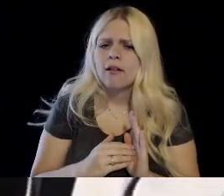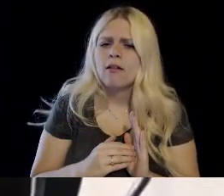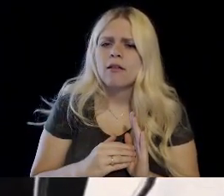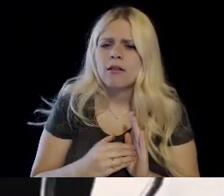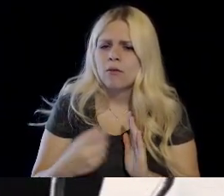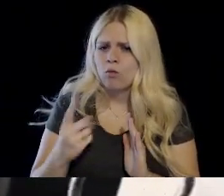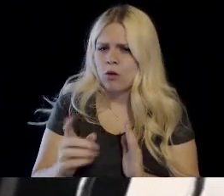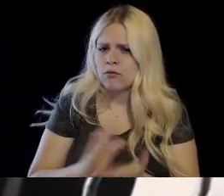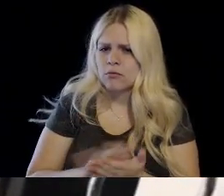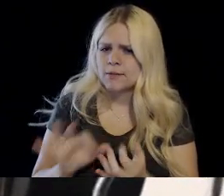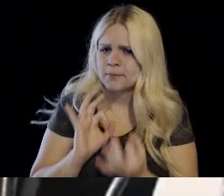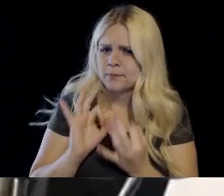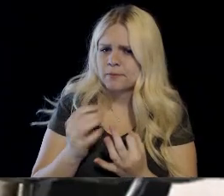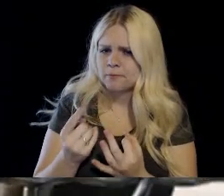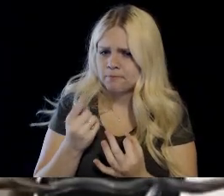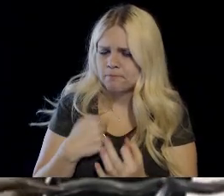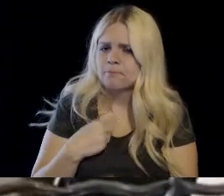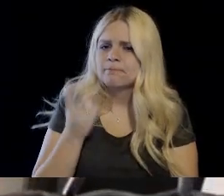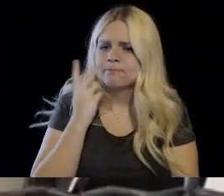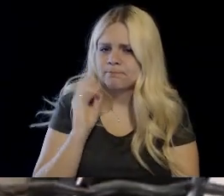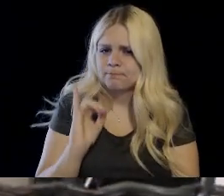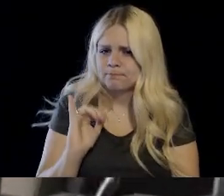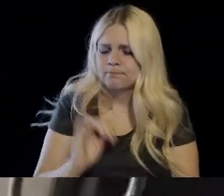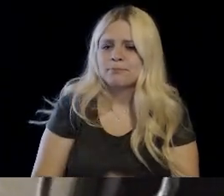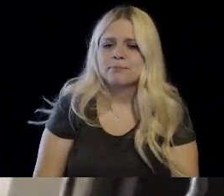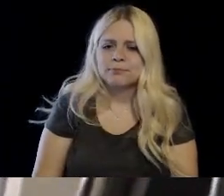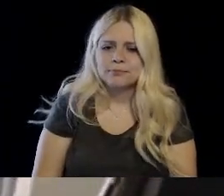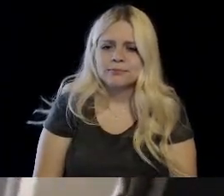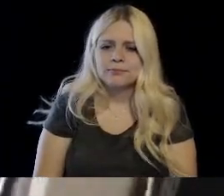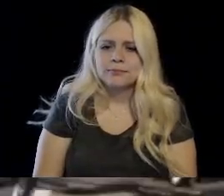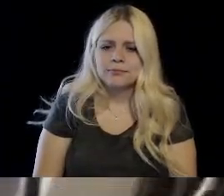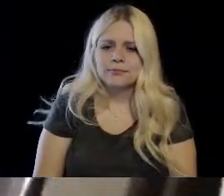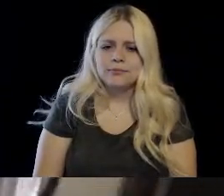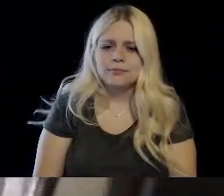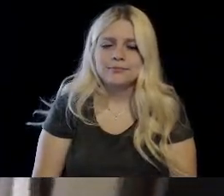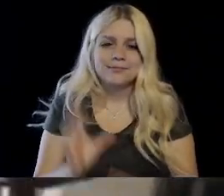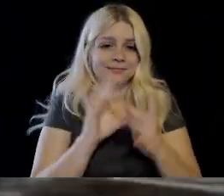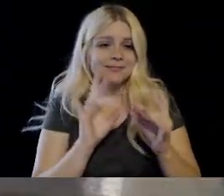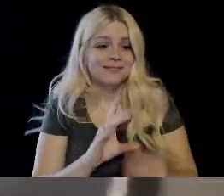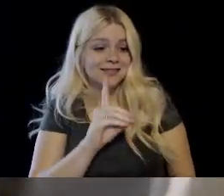Erica: We have a good one in there! Hi, Dick, from Arizona. That's so nice of you to tune